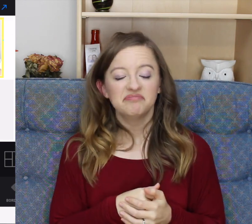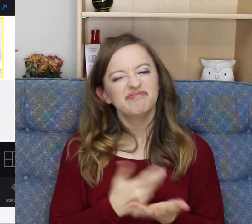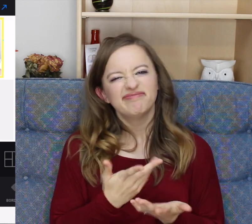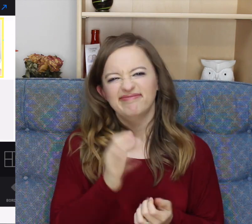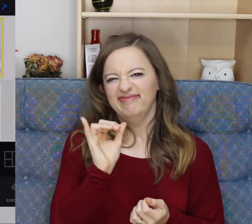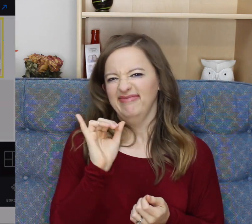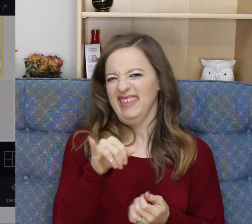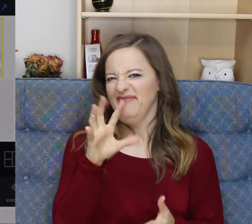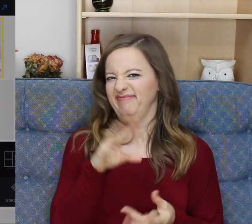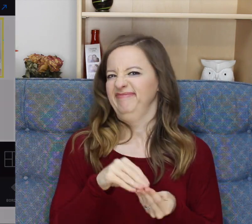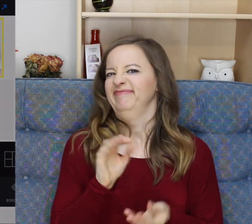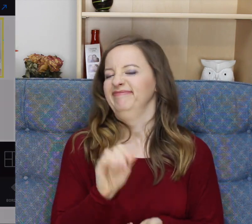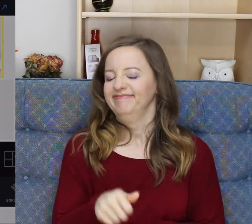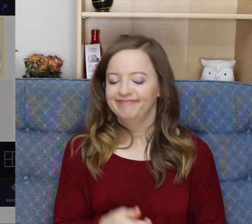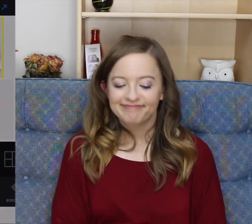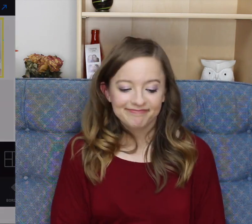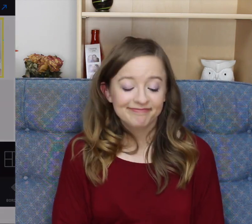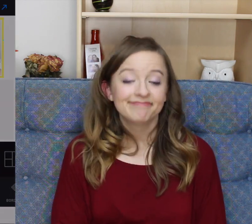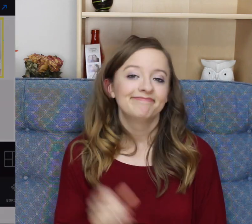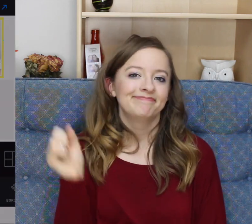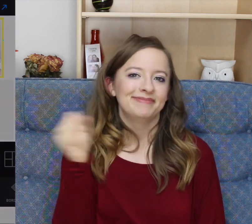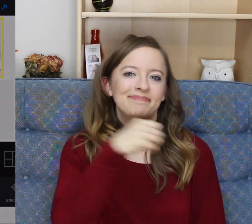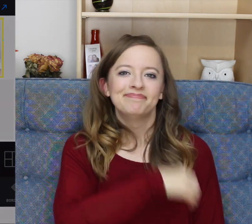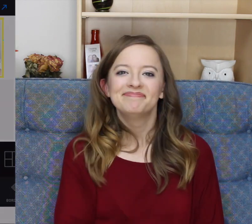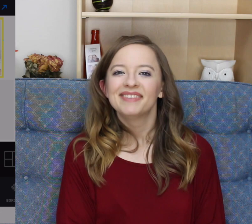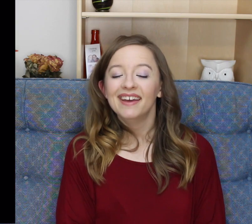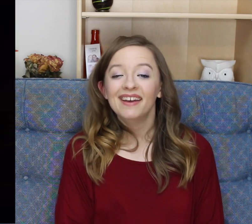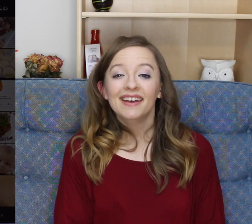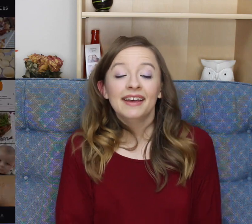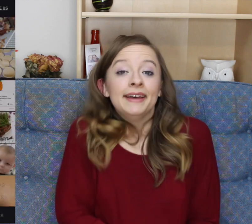All of that cool stuff. Yes.